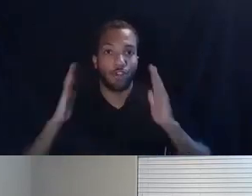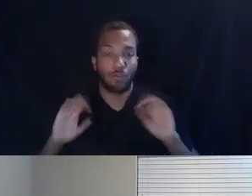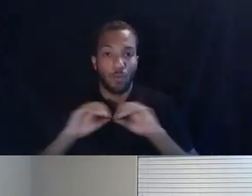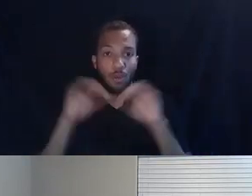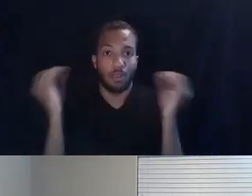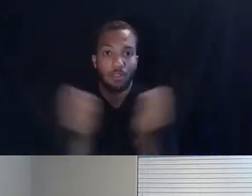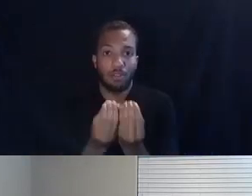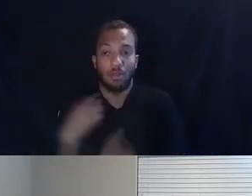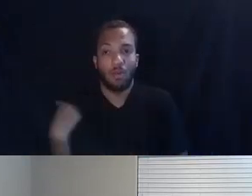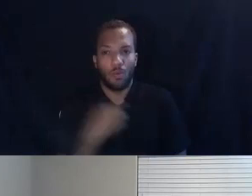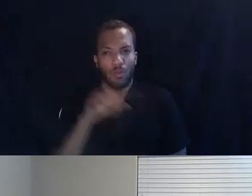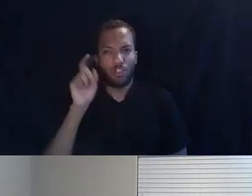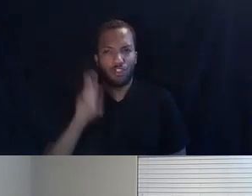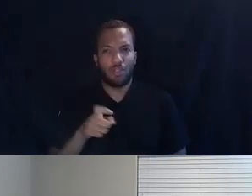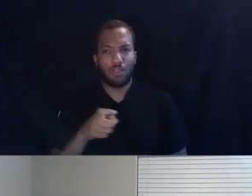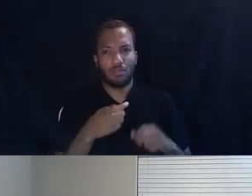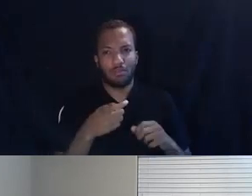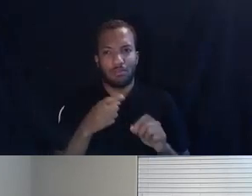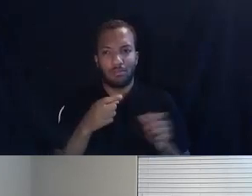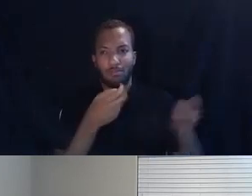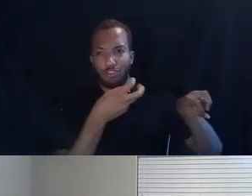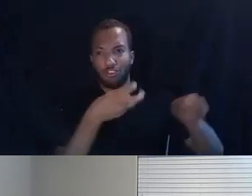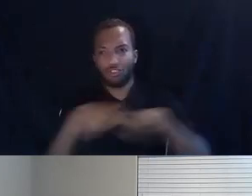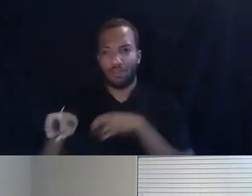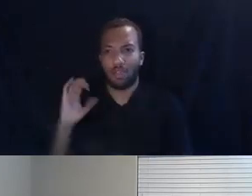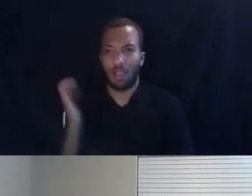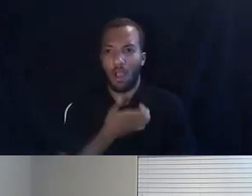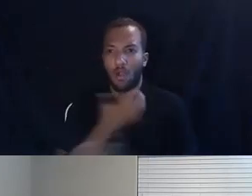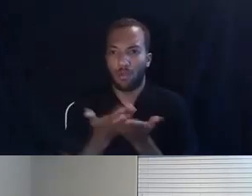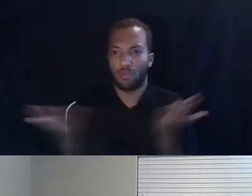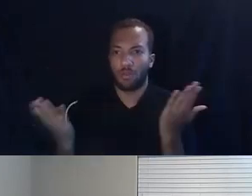really should be shifting power and resources back to community.